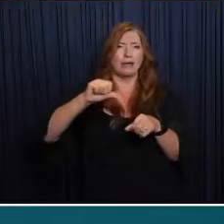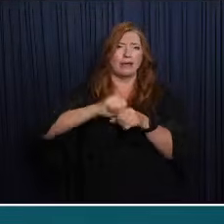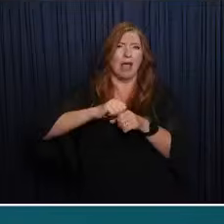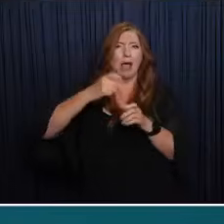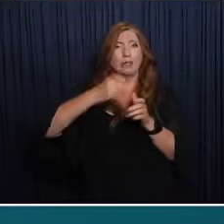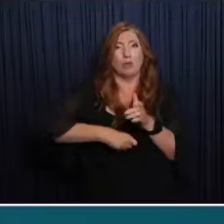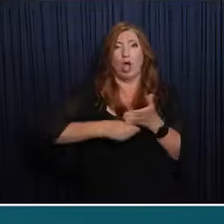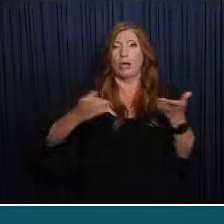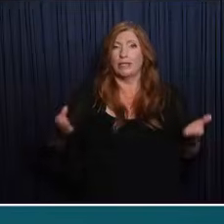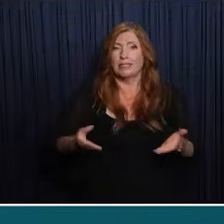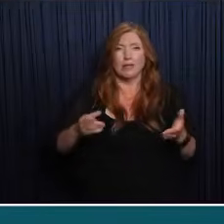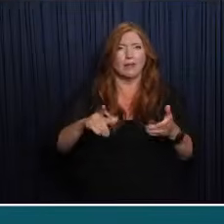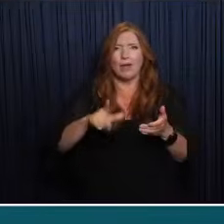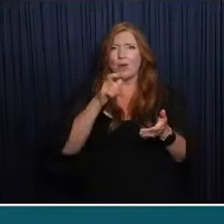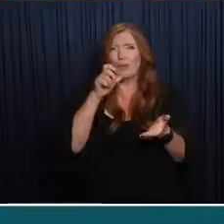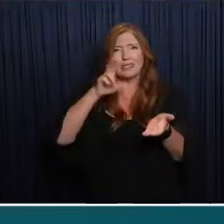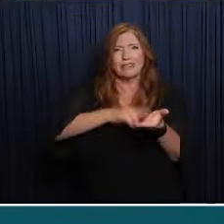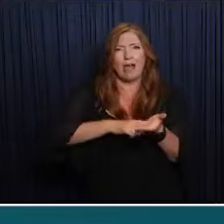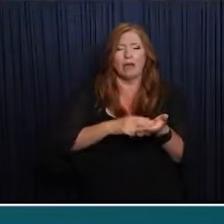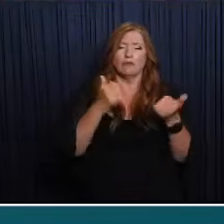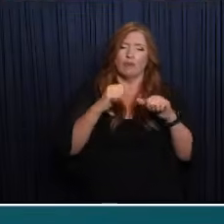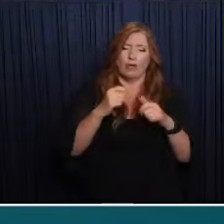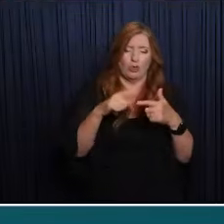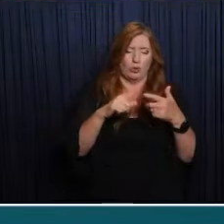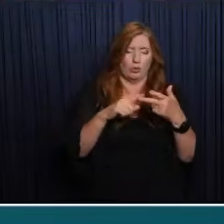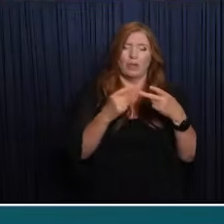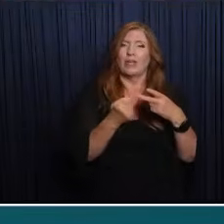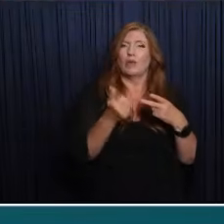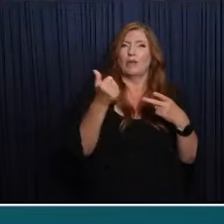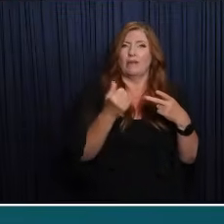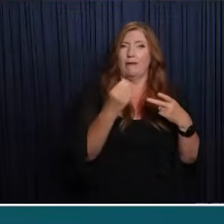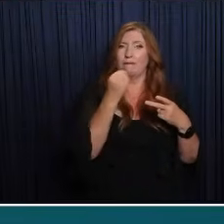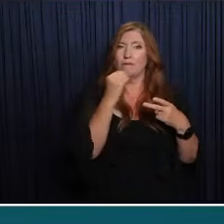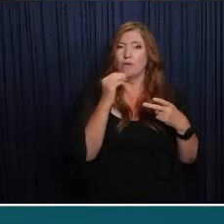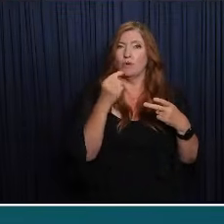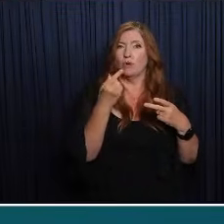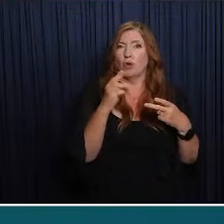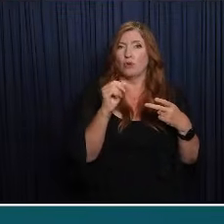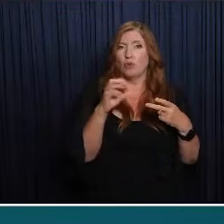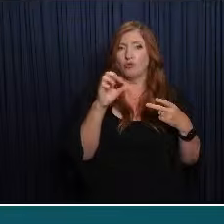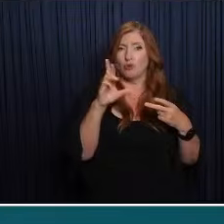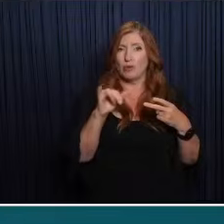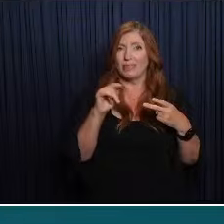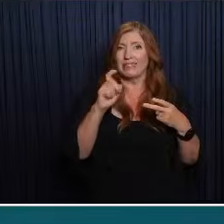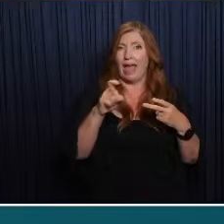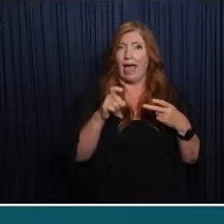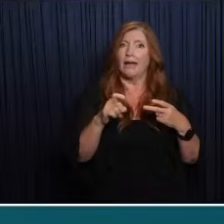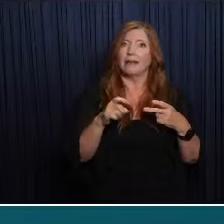EXEMPTION TO LIMIT THAT TEMPORARILY DURING THE HIGH GAS PRICES IN THE STATE.